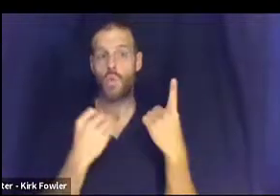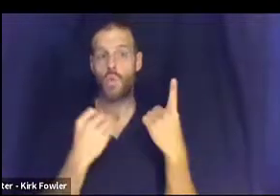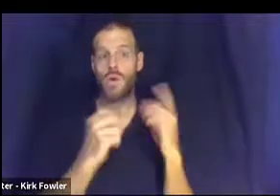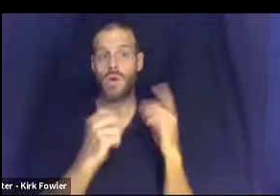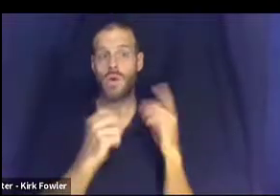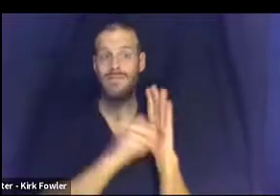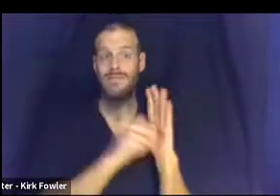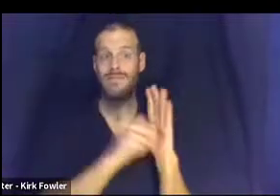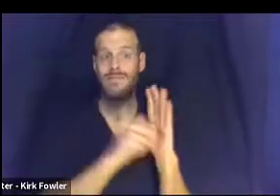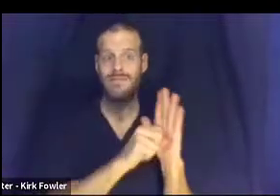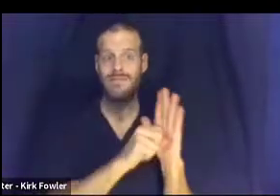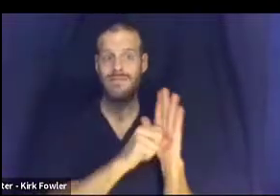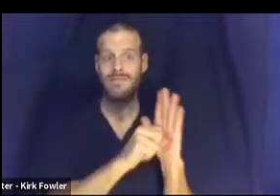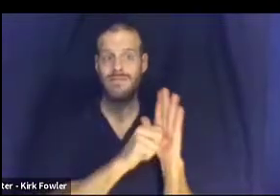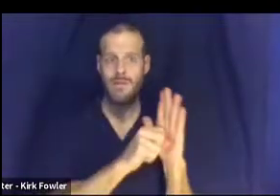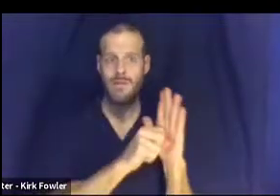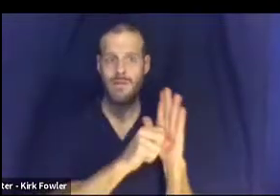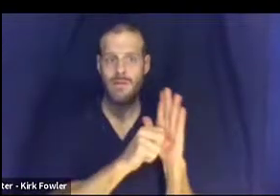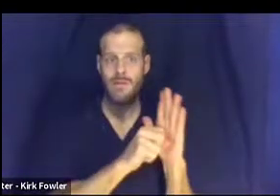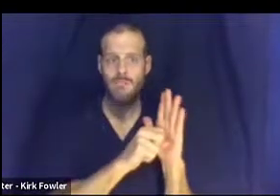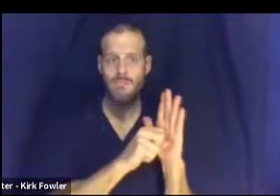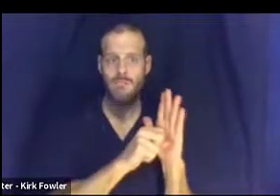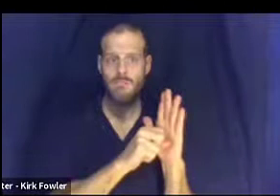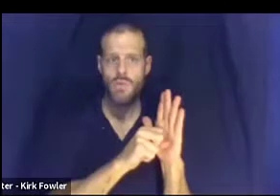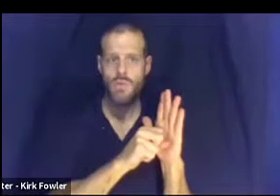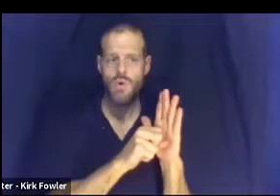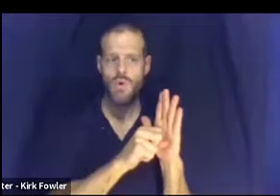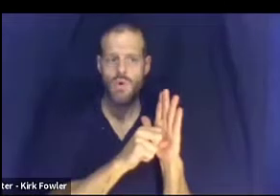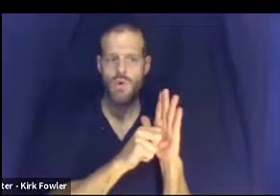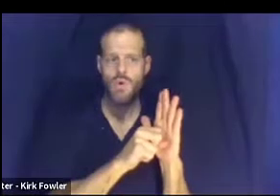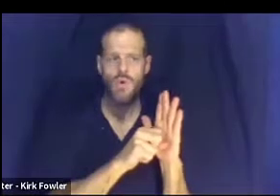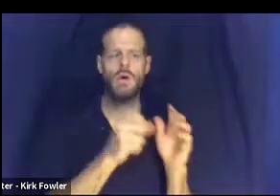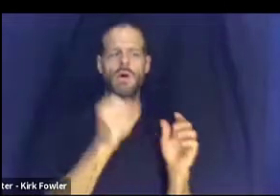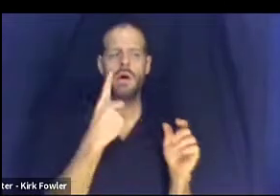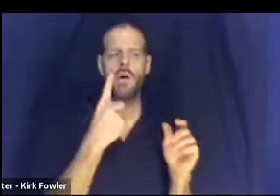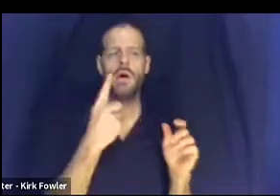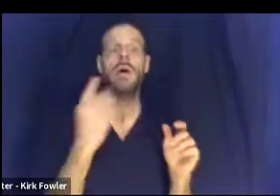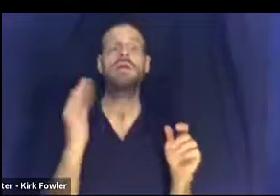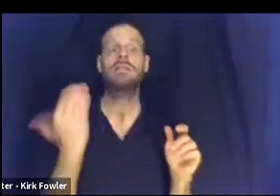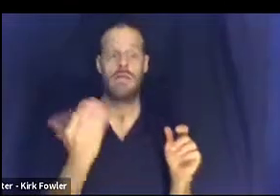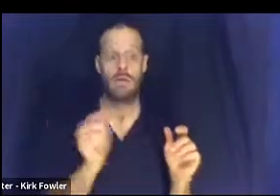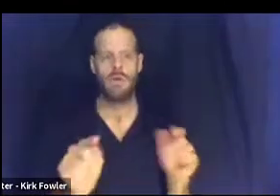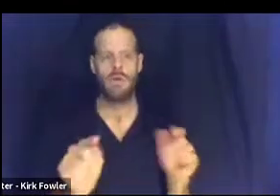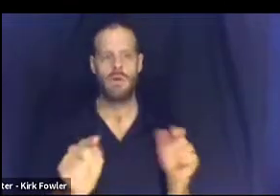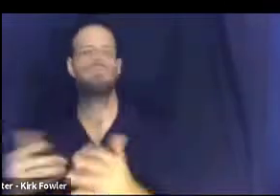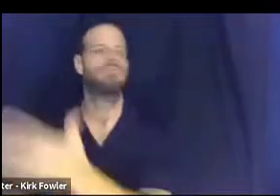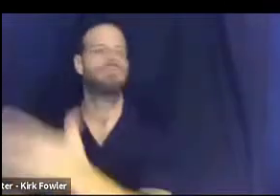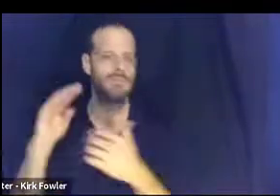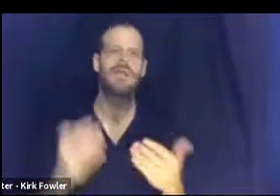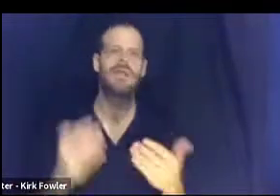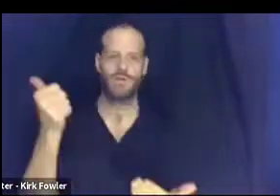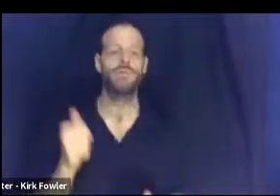And suddenly now we're on the next level, which is really more of the transitional communication system.